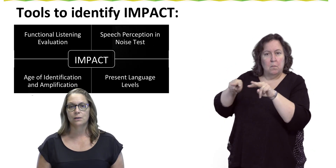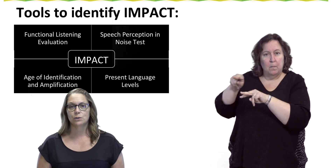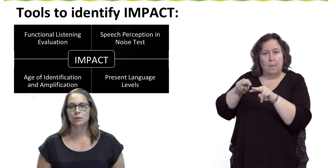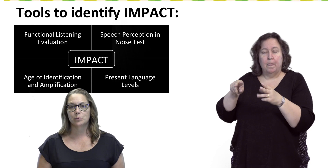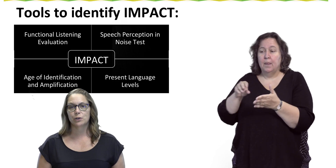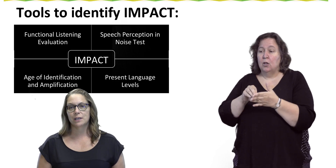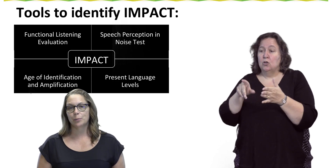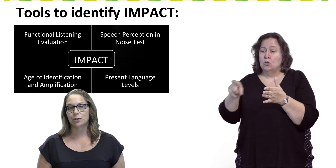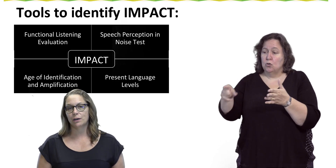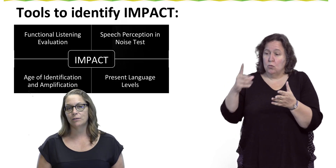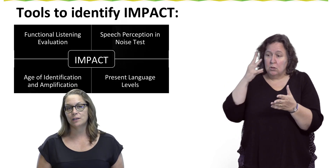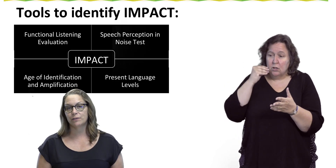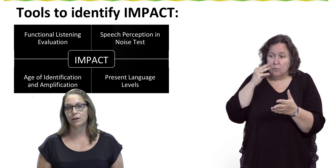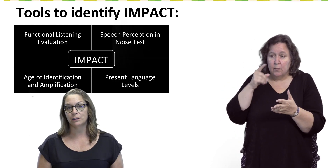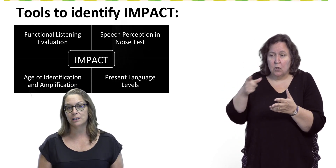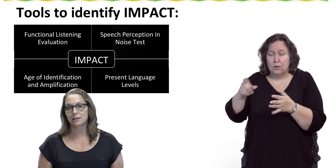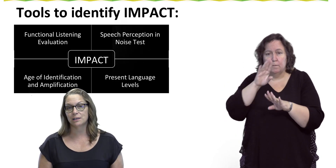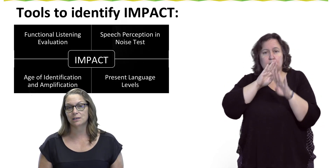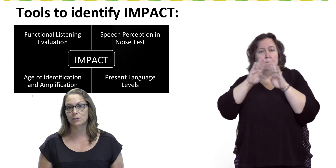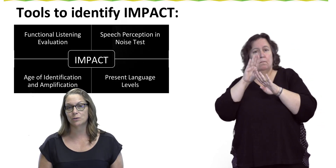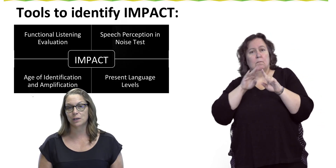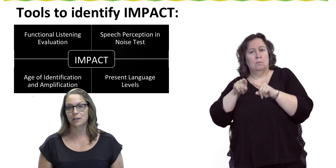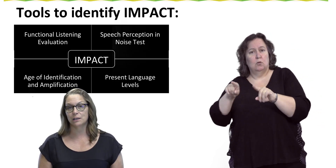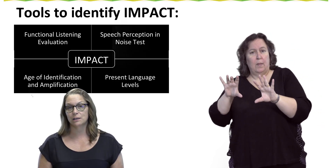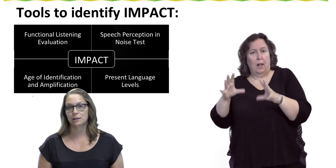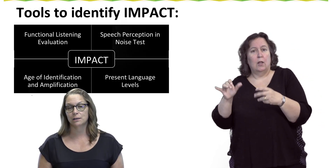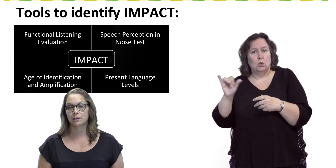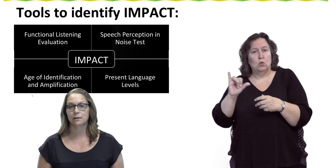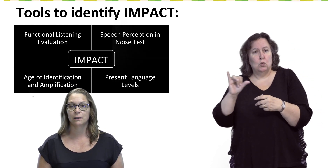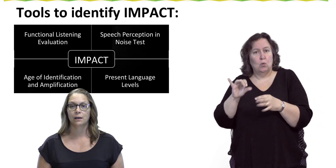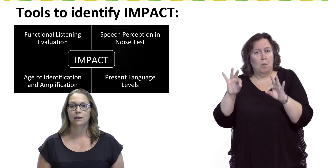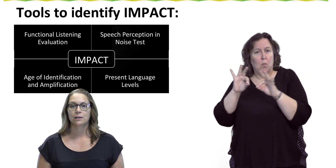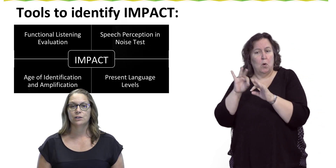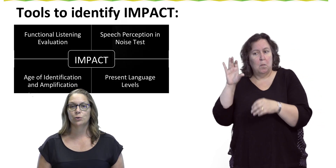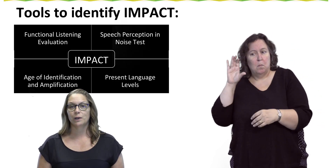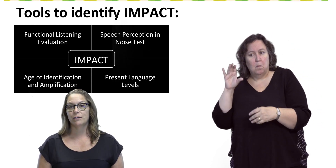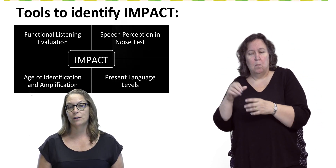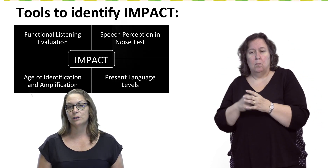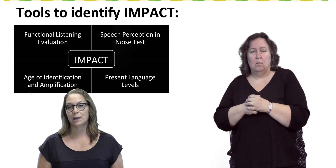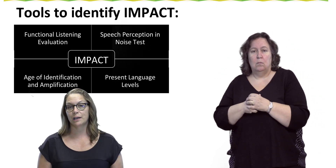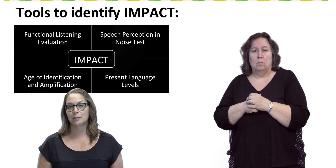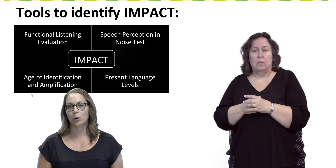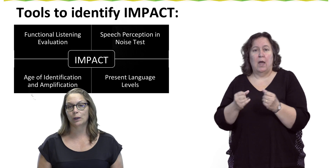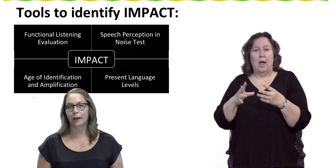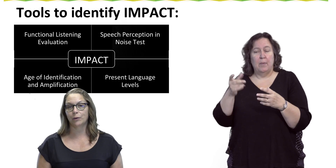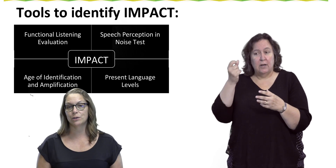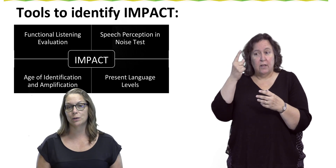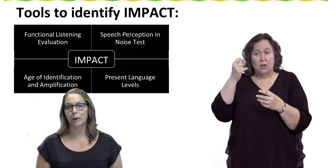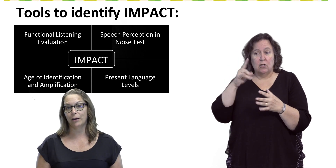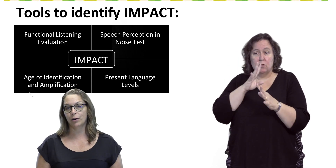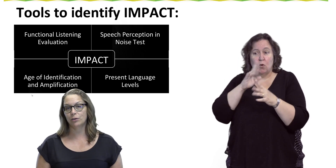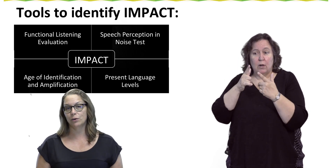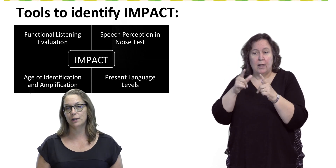The student’s perception of difficulties is also needed. Degree of understanding spoken language in background noise